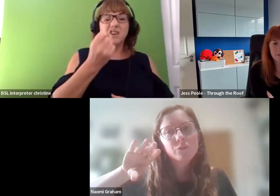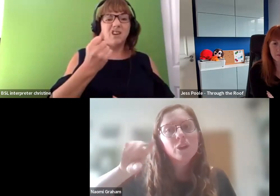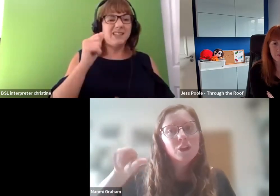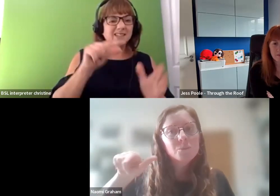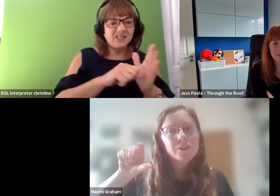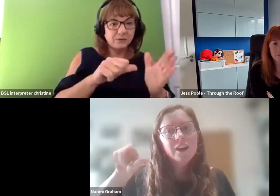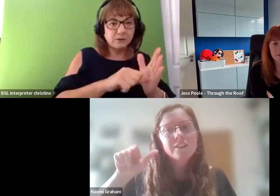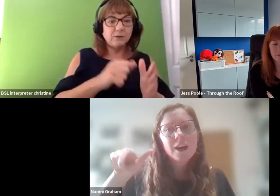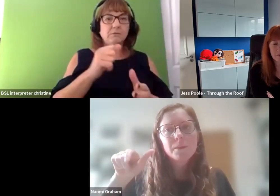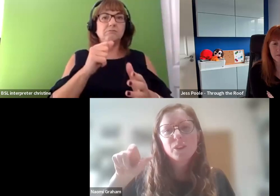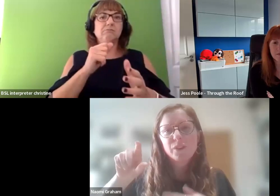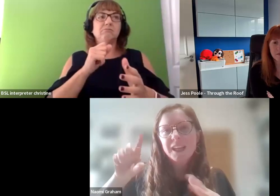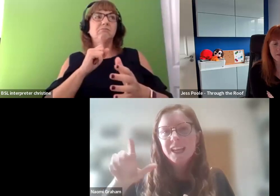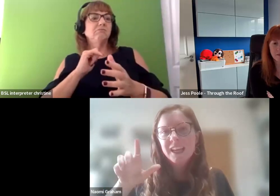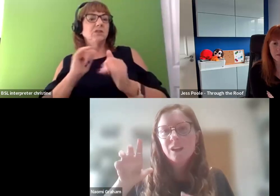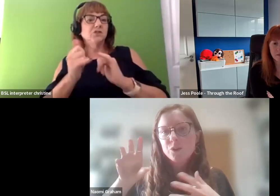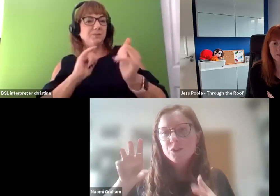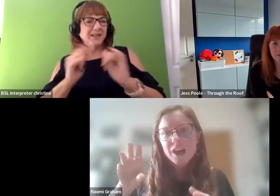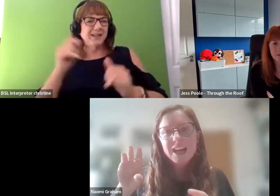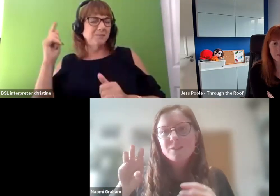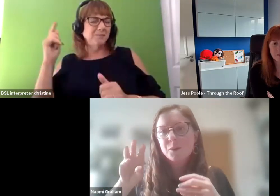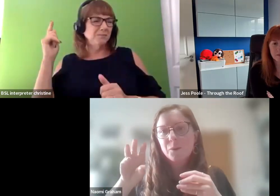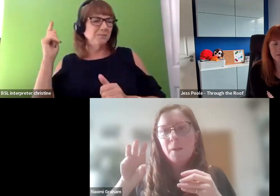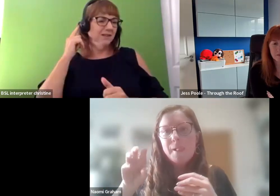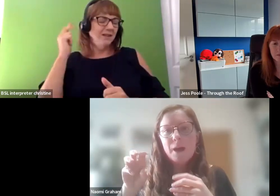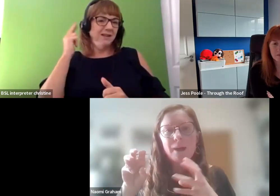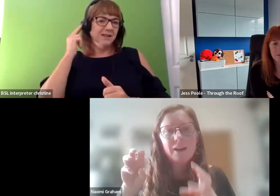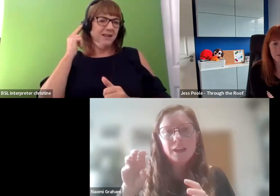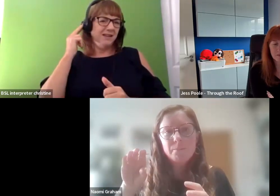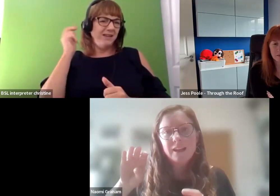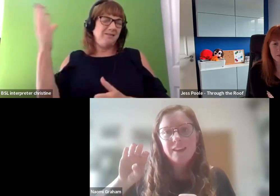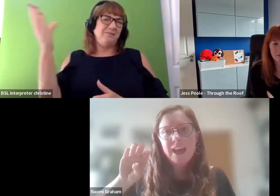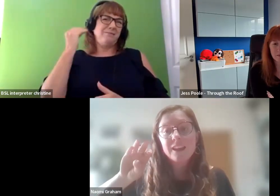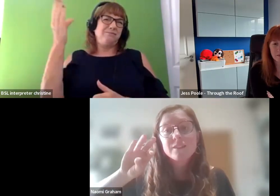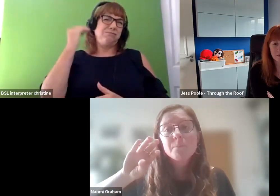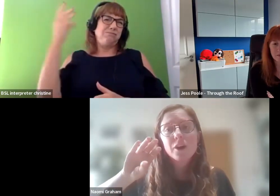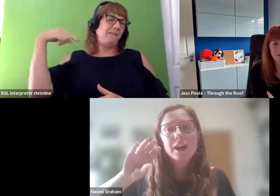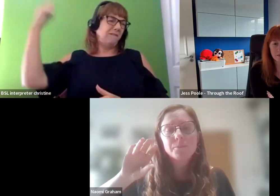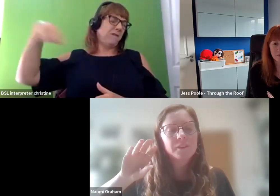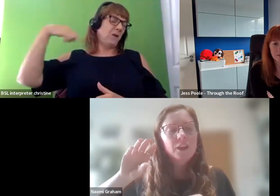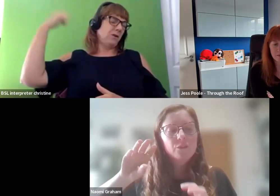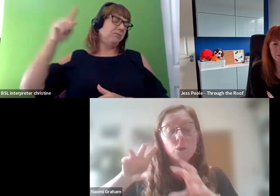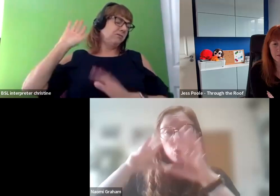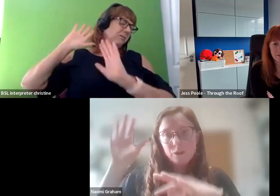the volume's turned up. If you're feeling ill or stressed or having a bad day, sometimes for